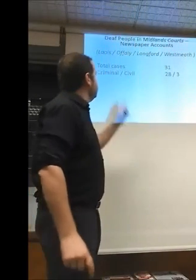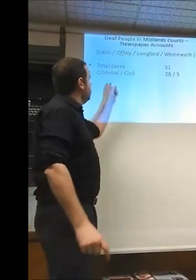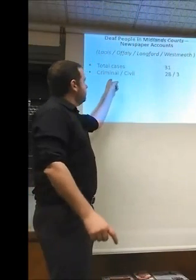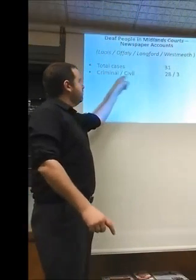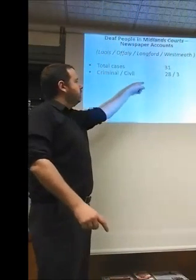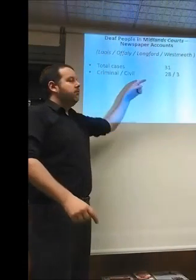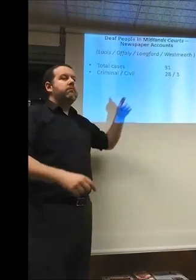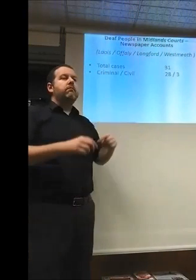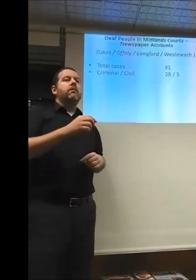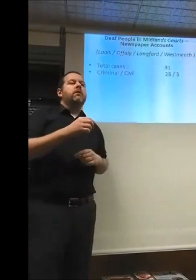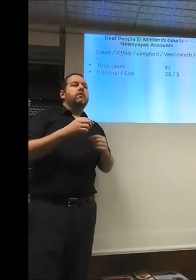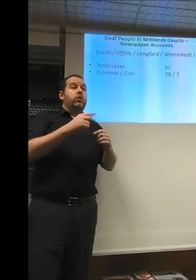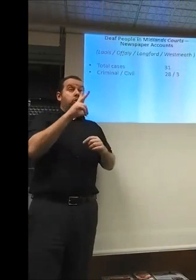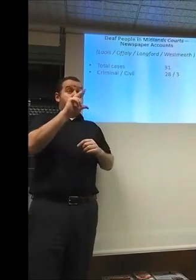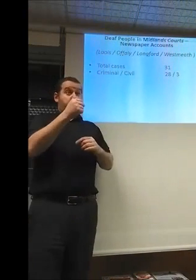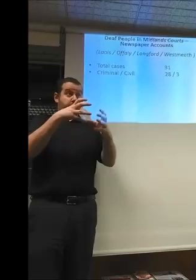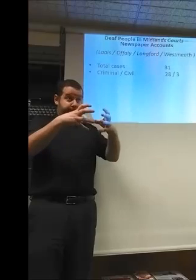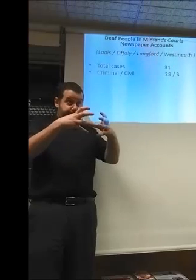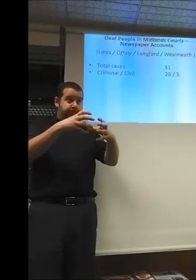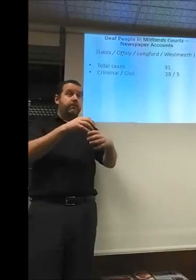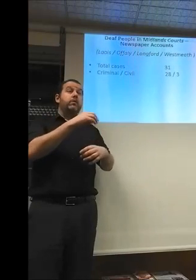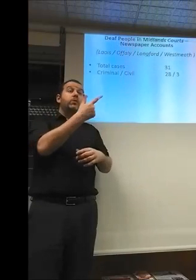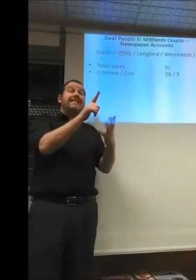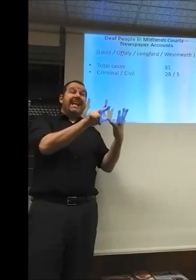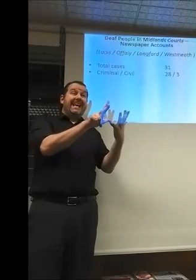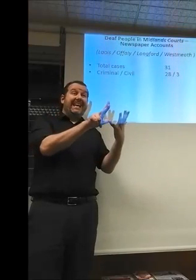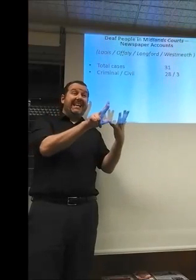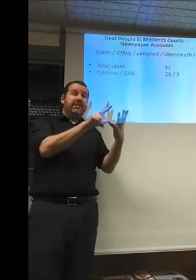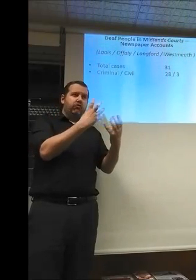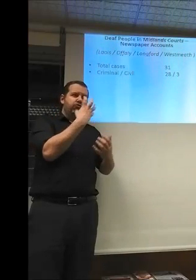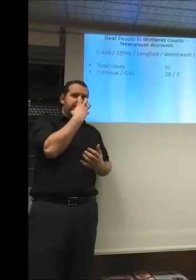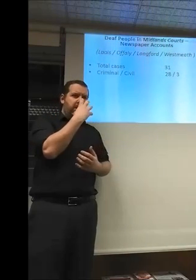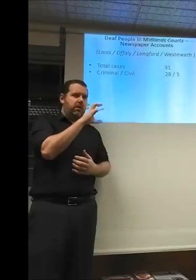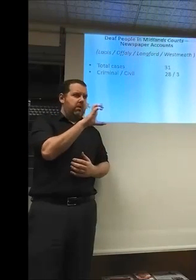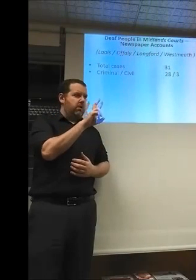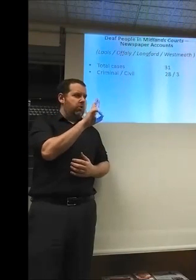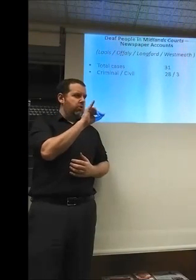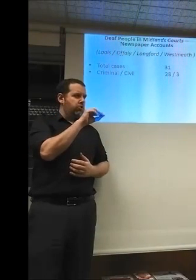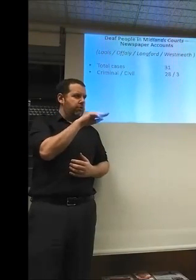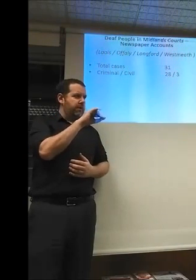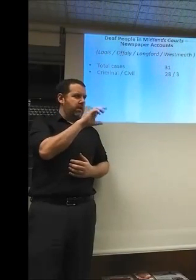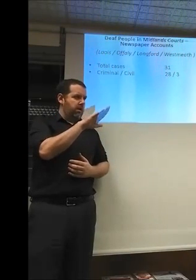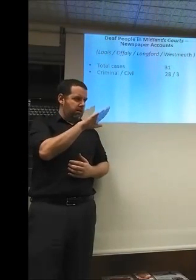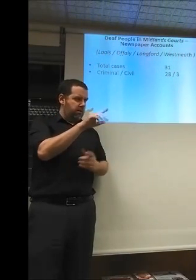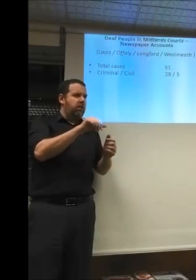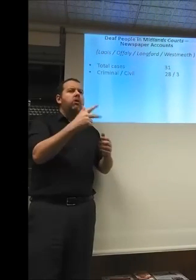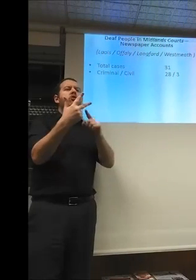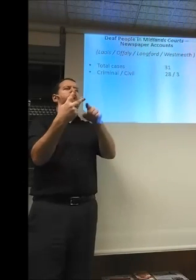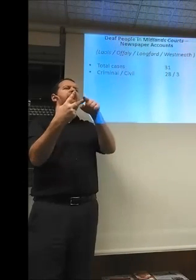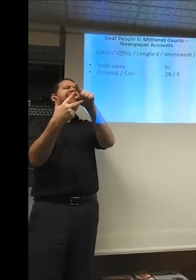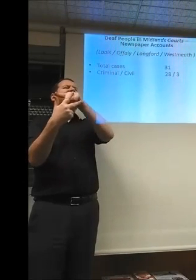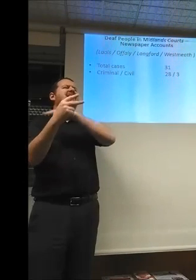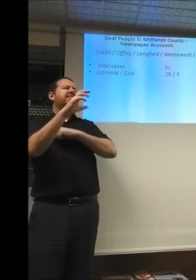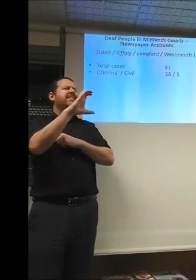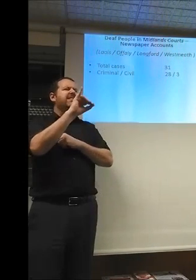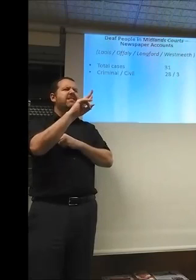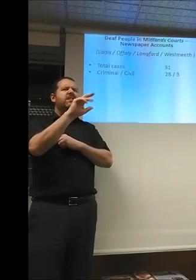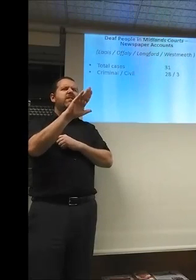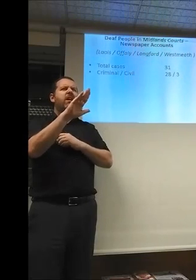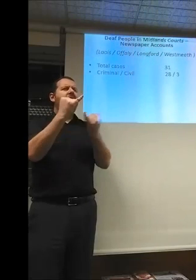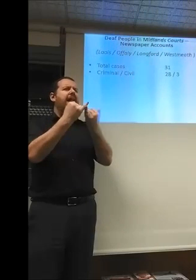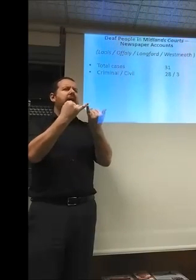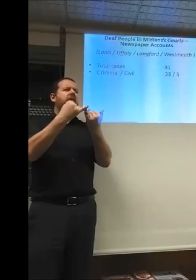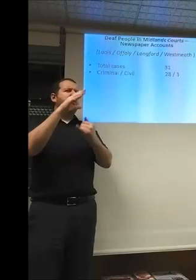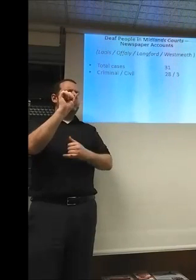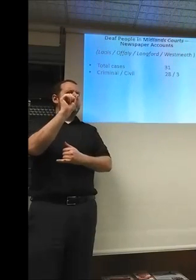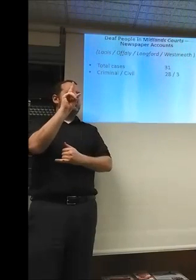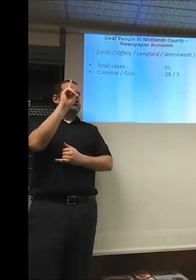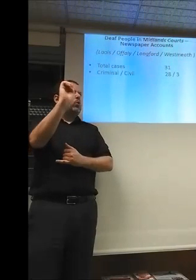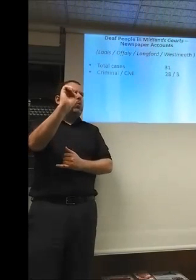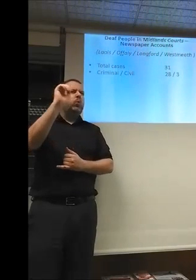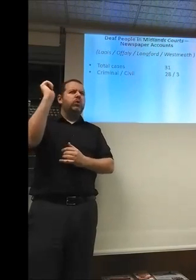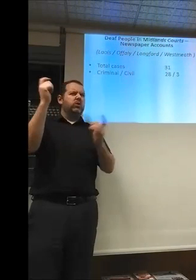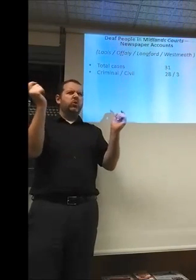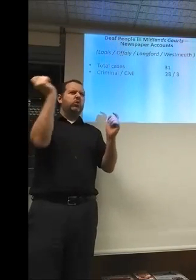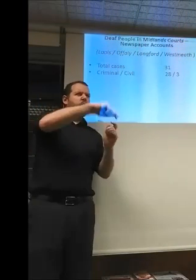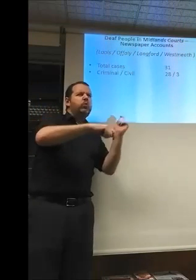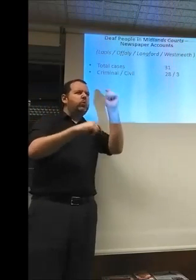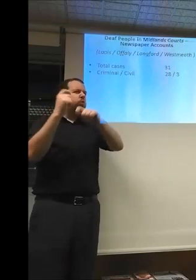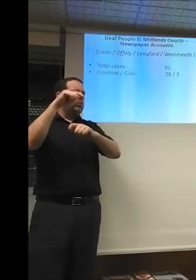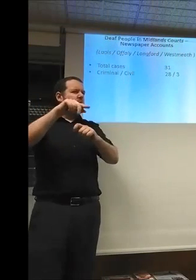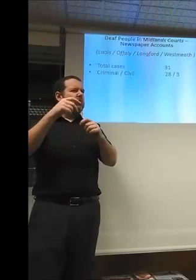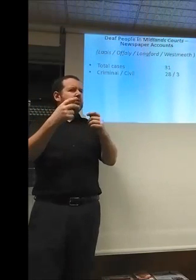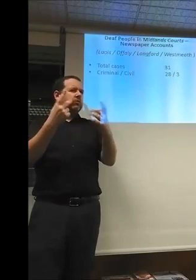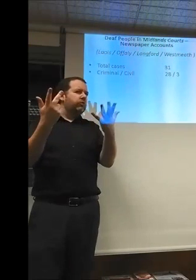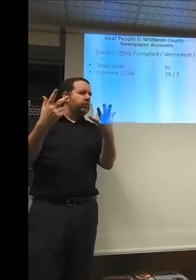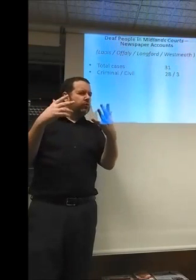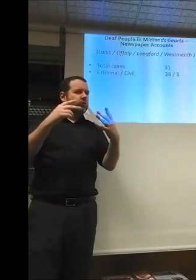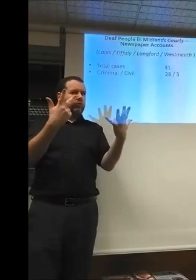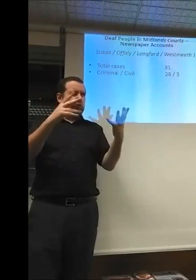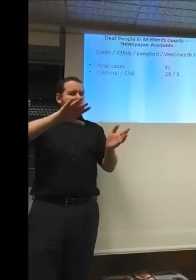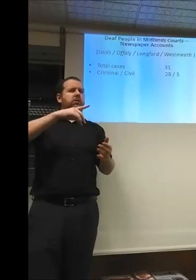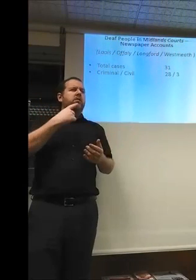Named in deference to the King. and so obviously we already know the Portlaoise previously